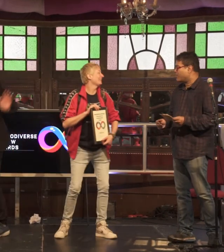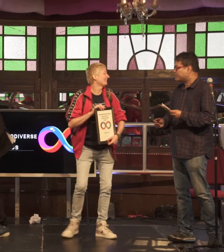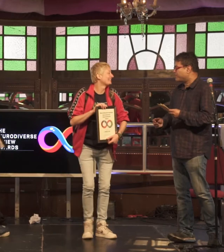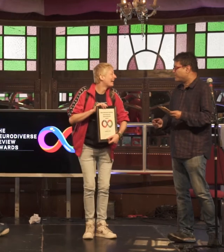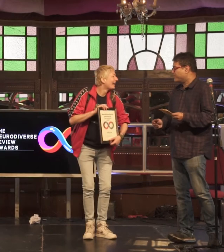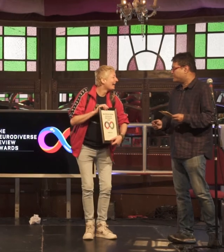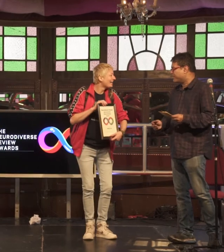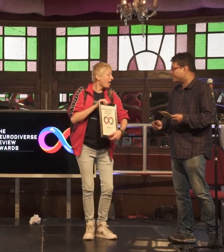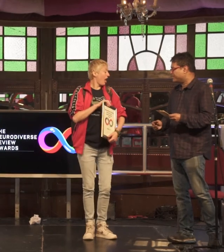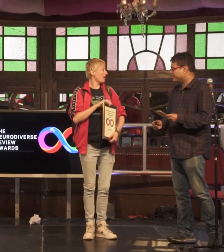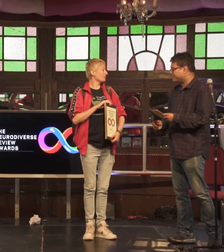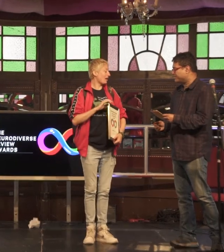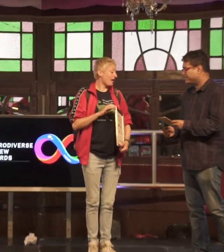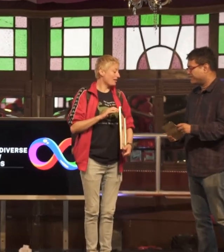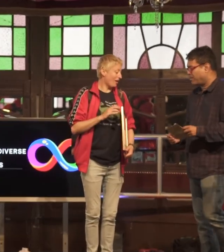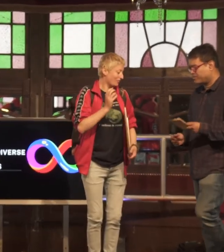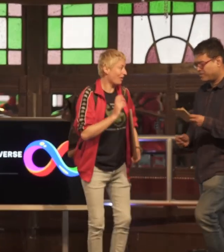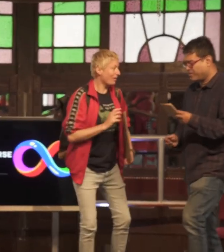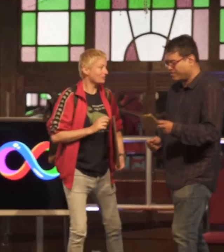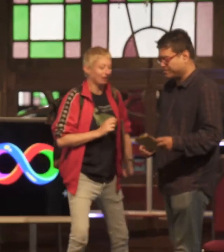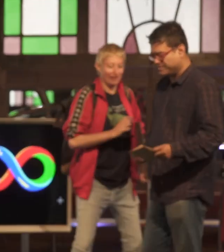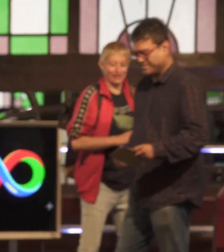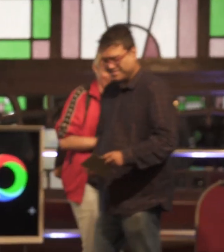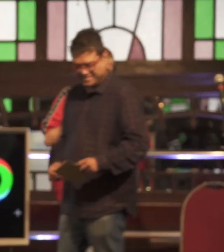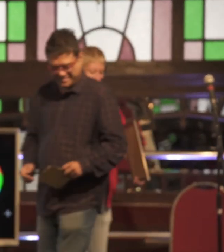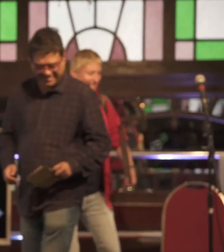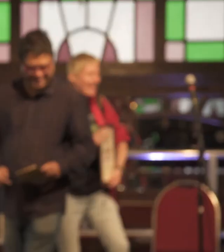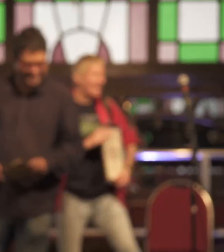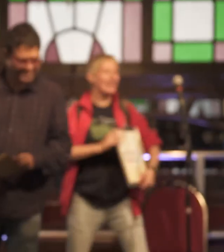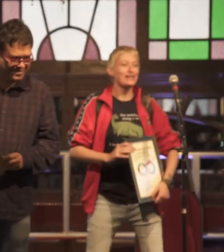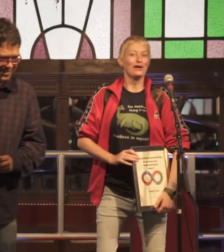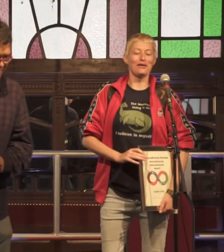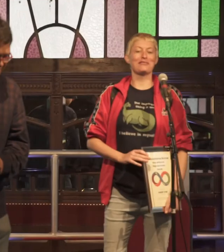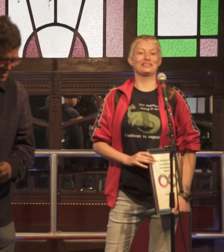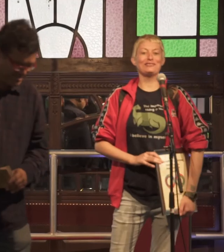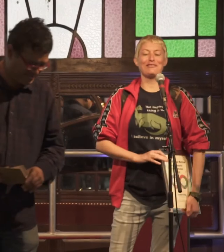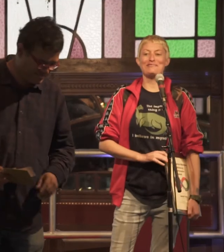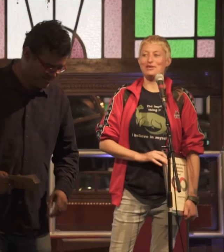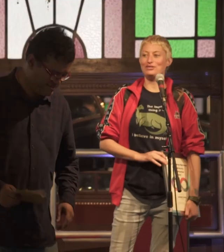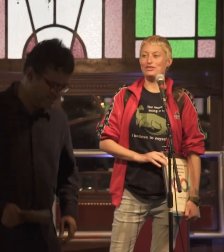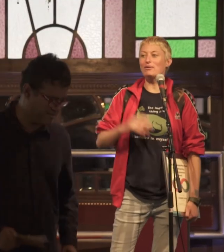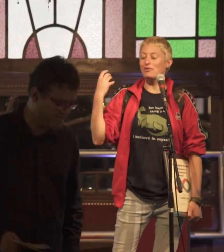Would you like to say a few words, Harriet? Oh, okay. Oh, thank you very much.